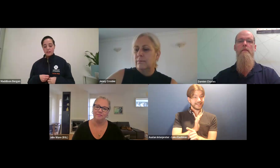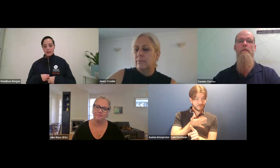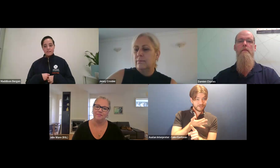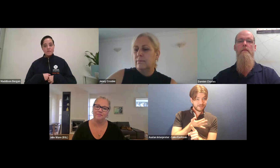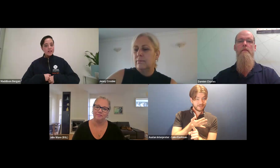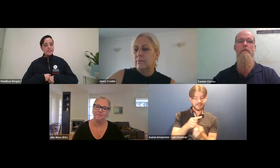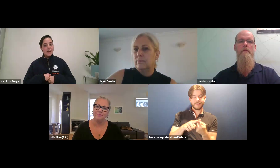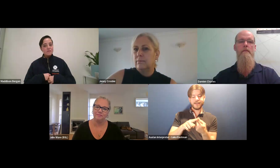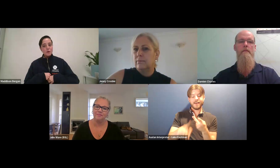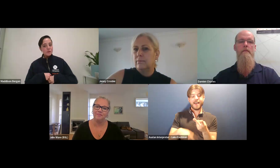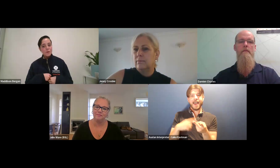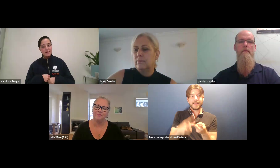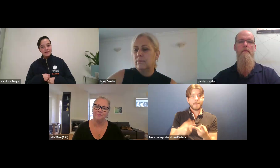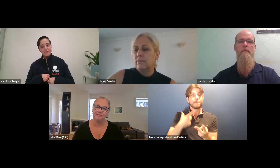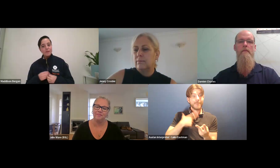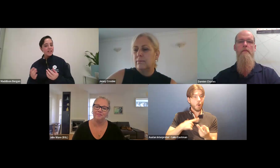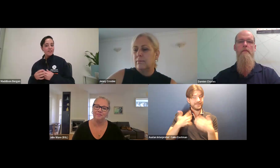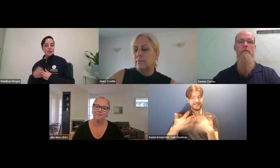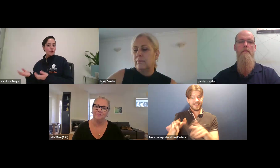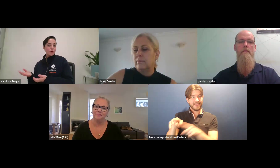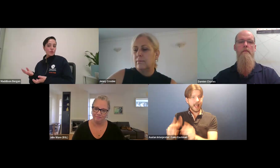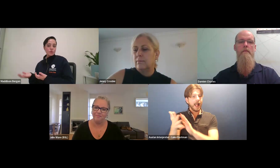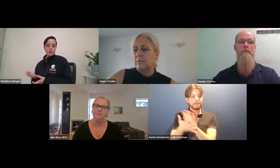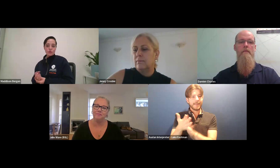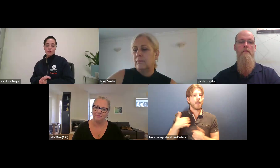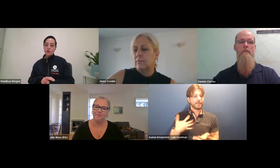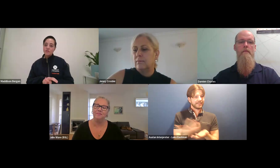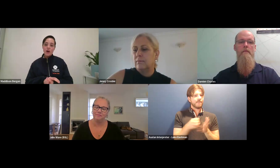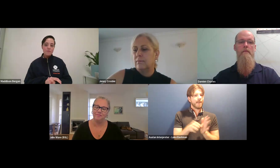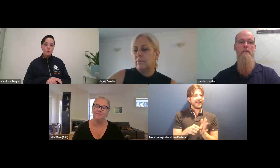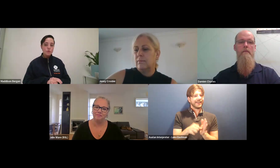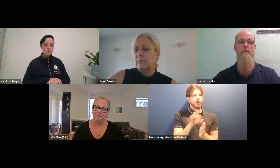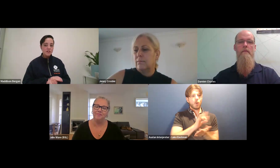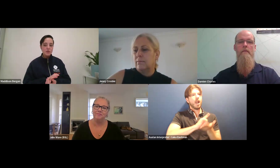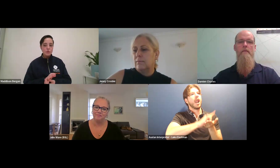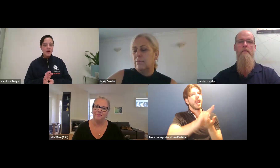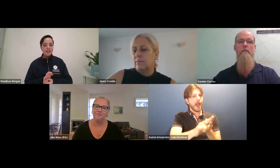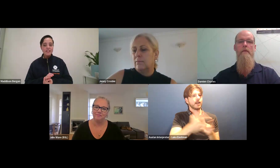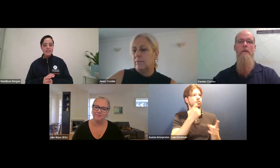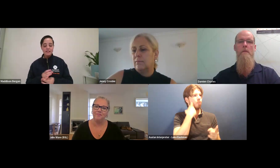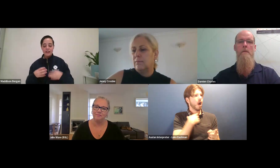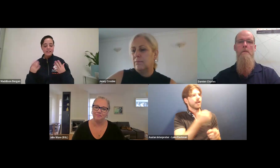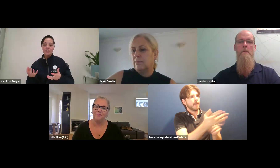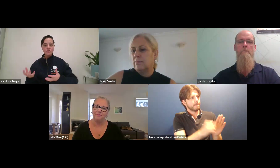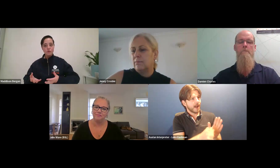doing that I didn't have to go and spend money on a course or a lot of time which